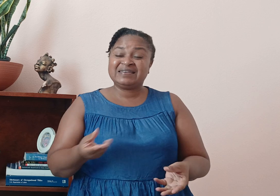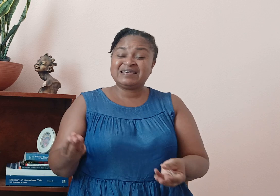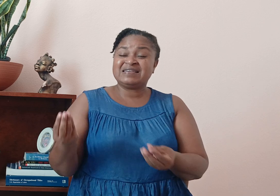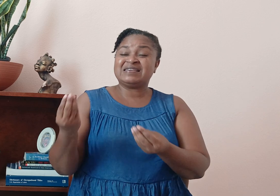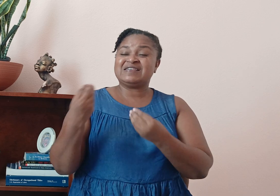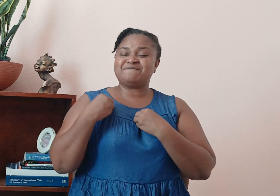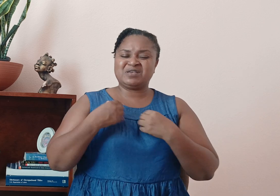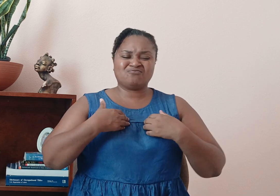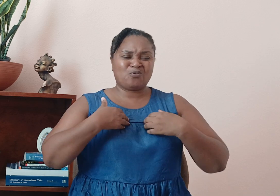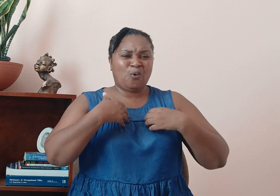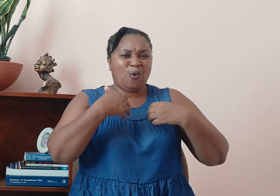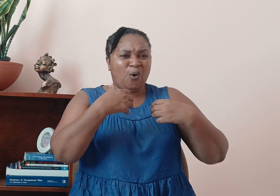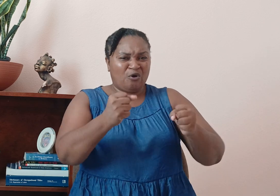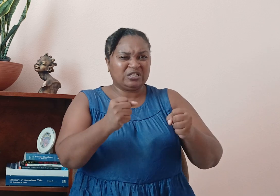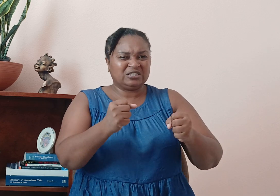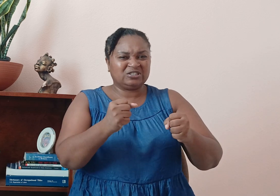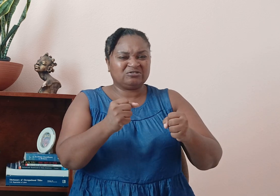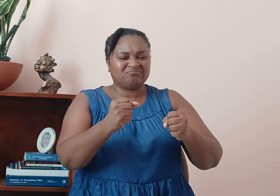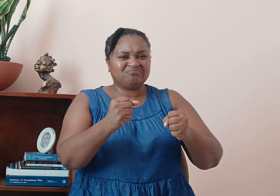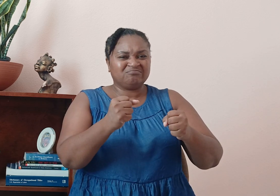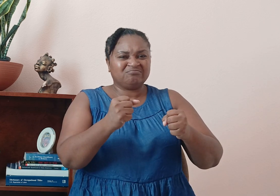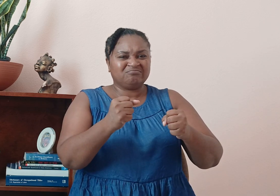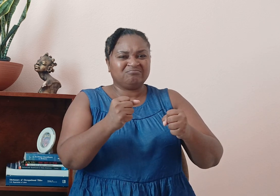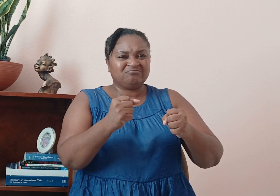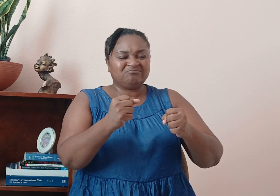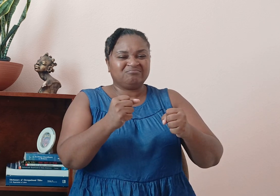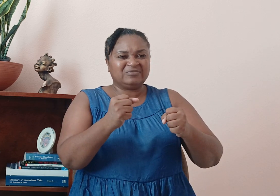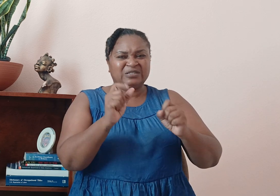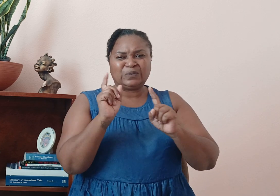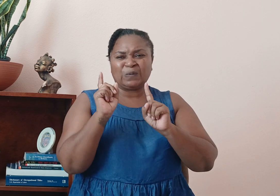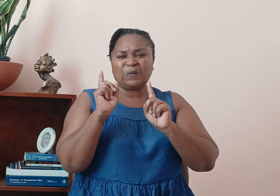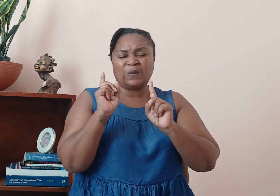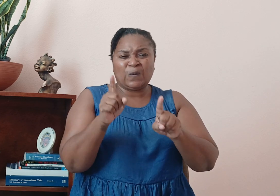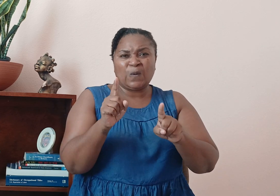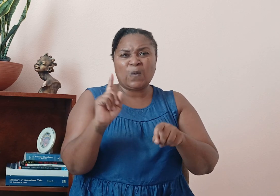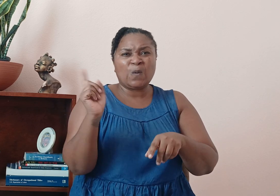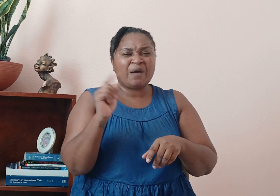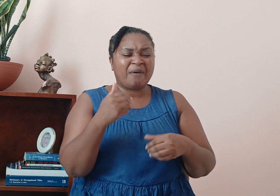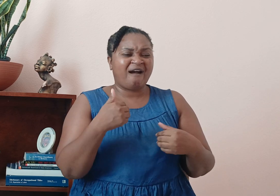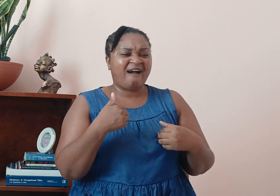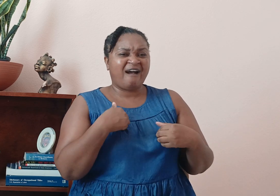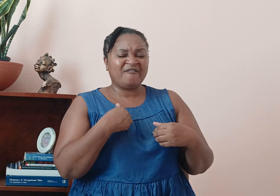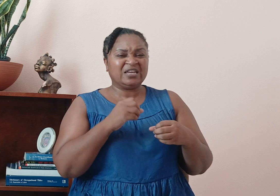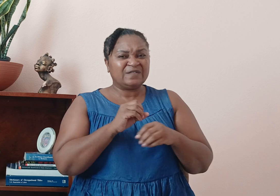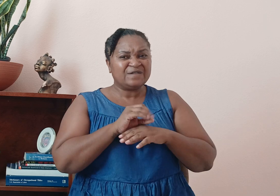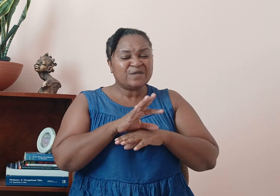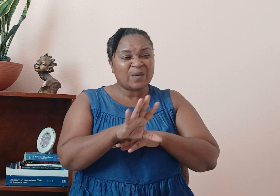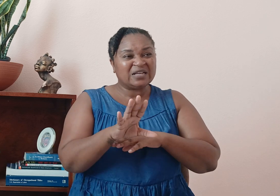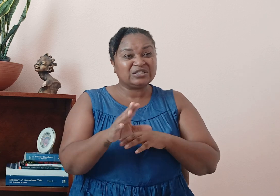courage to step up where I have influence to share what I know about your goodness